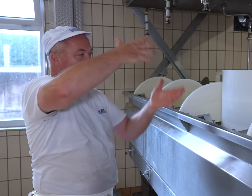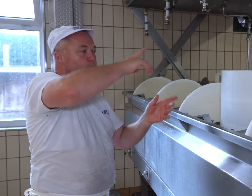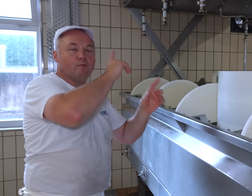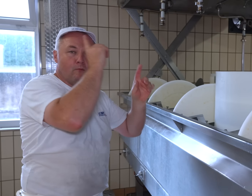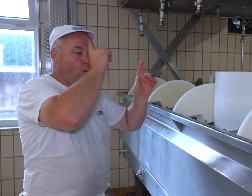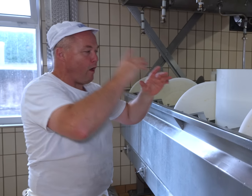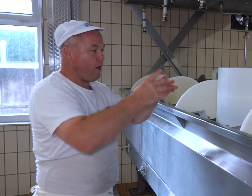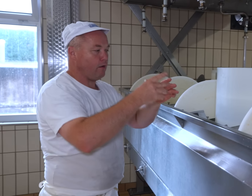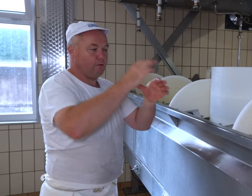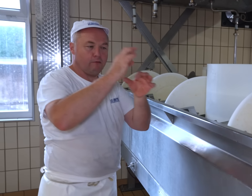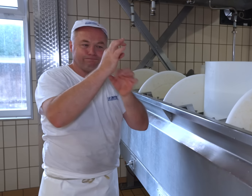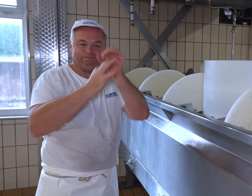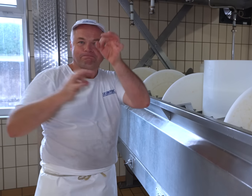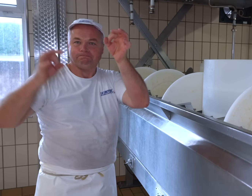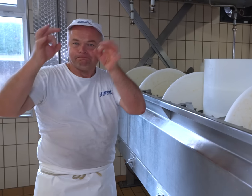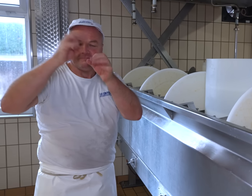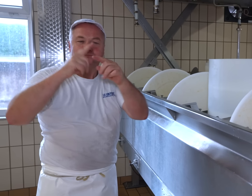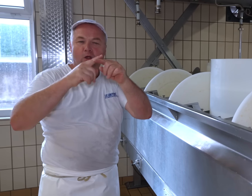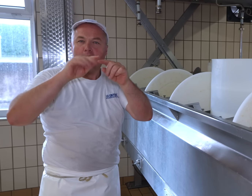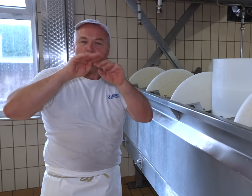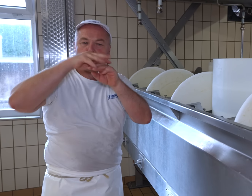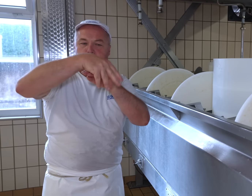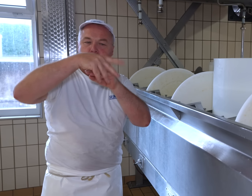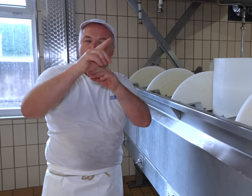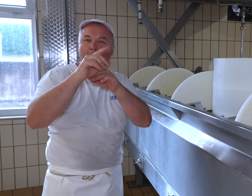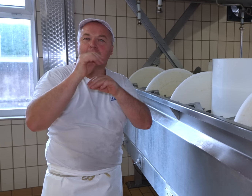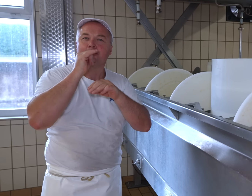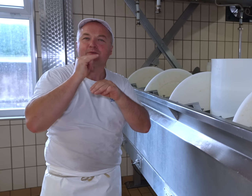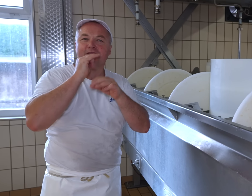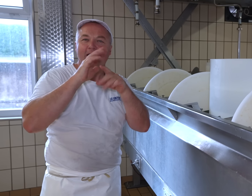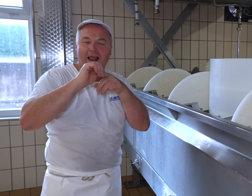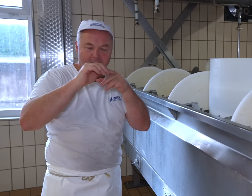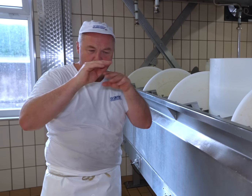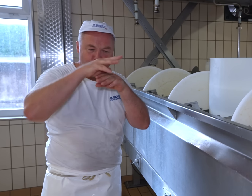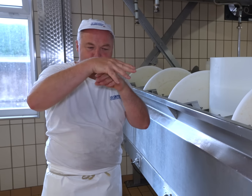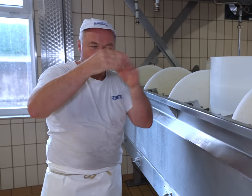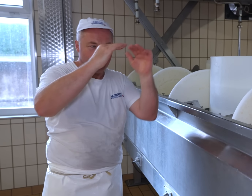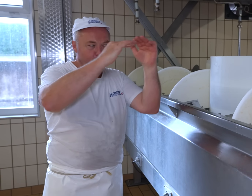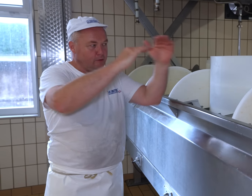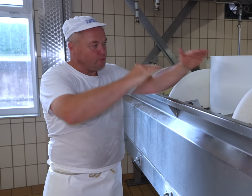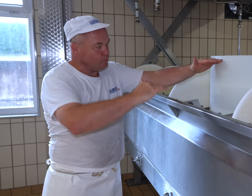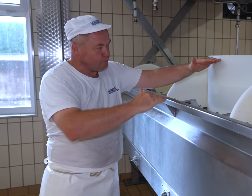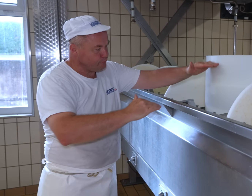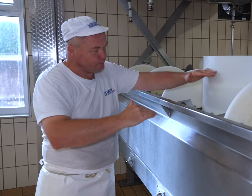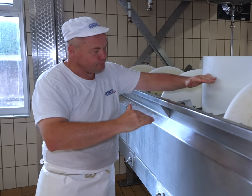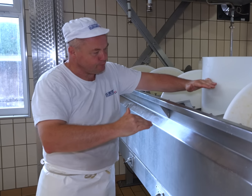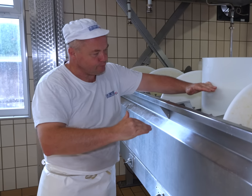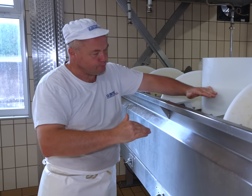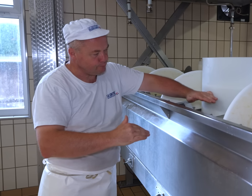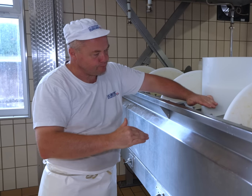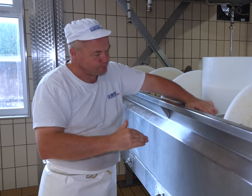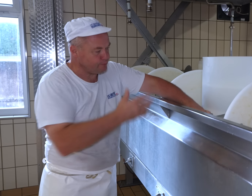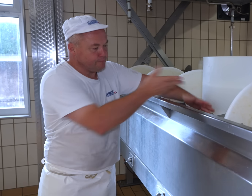The liquid and other bits will trickle down,